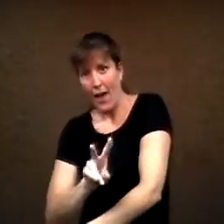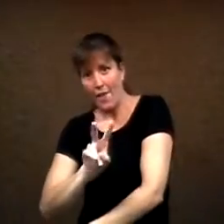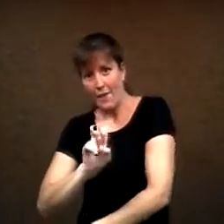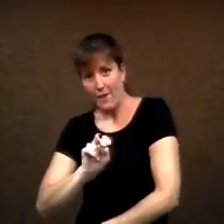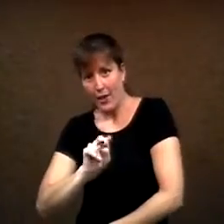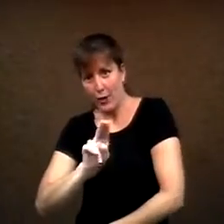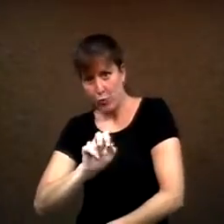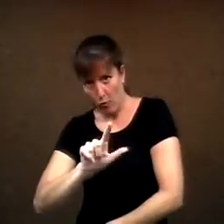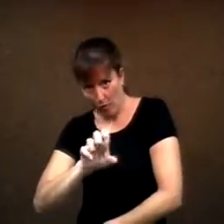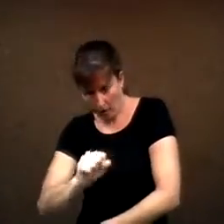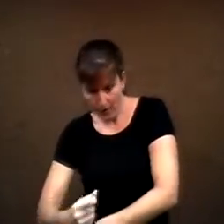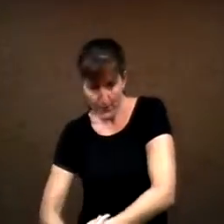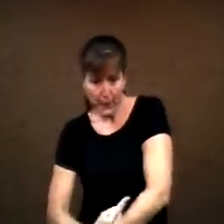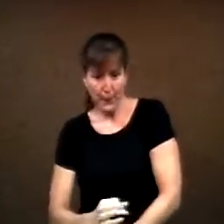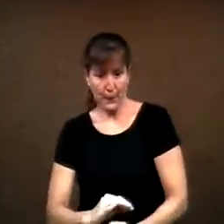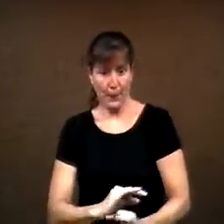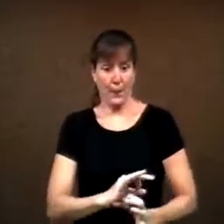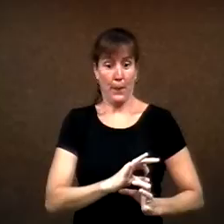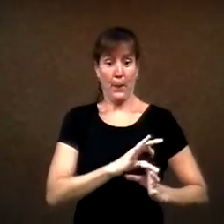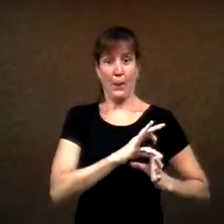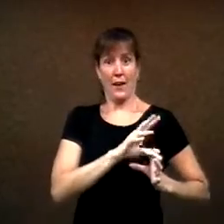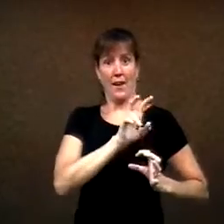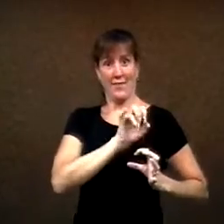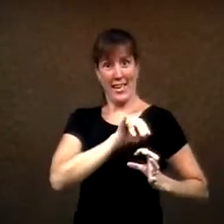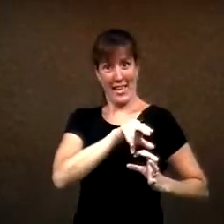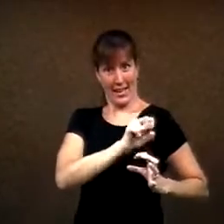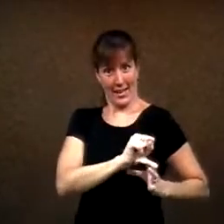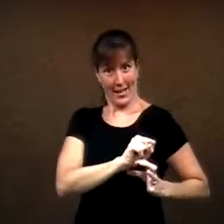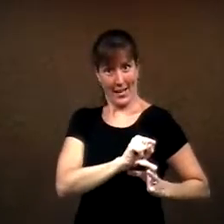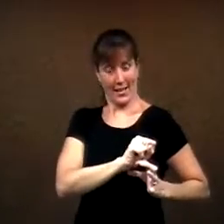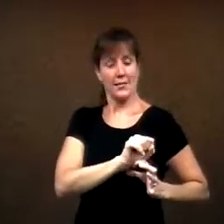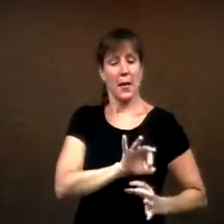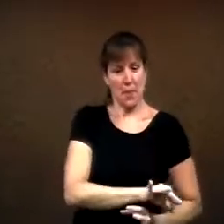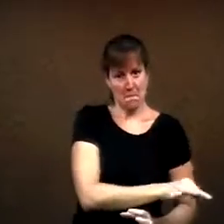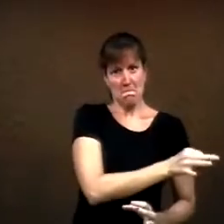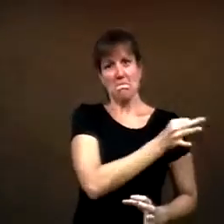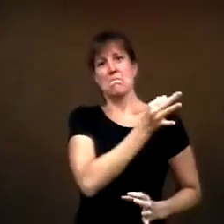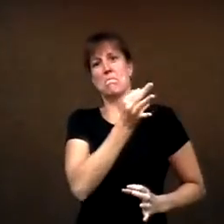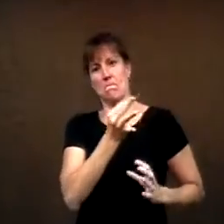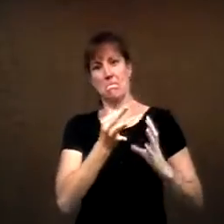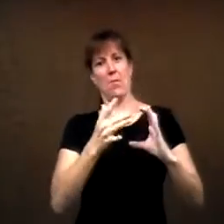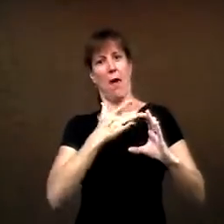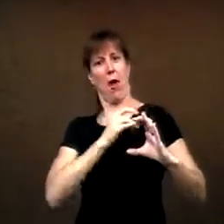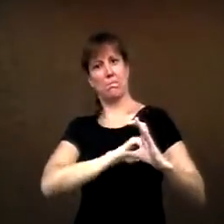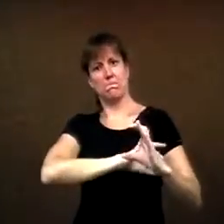will grow into larger structures called veins, and veins will ultimately be responsible for delivering